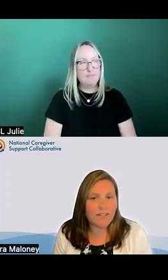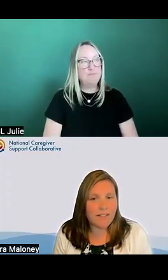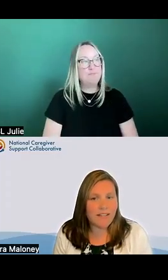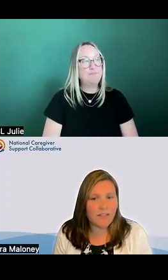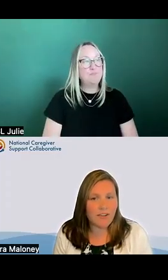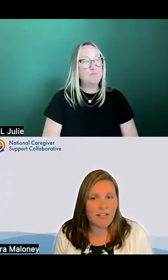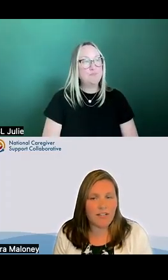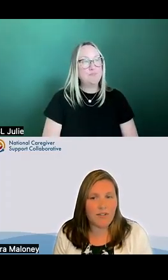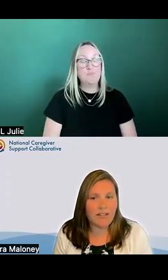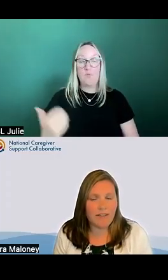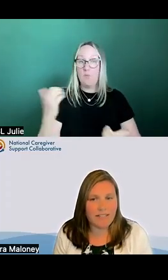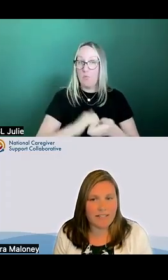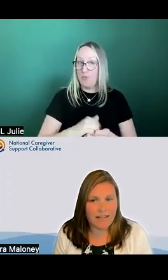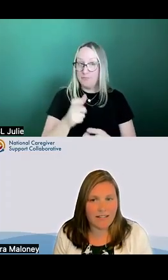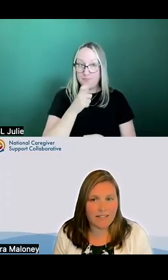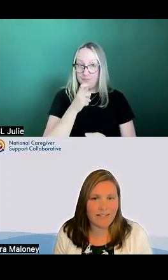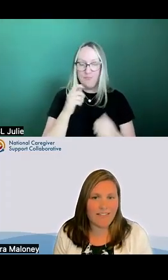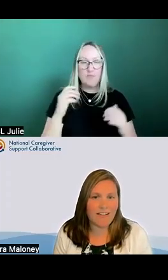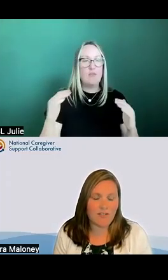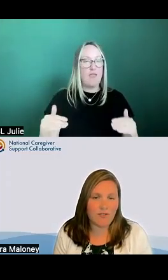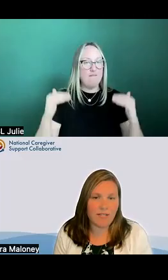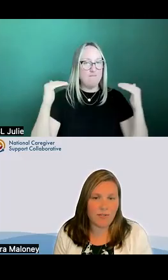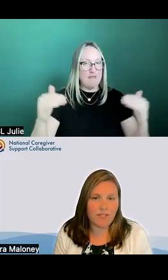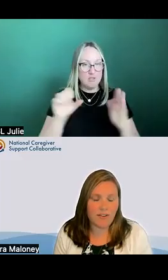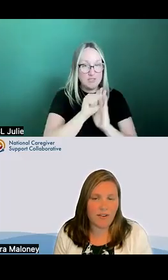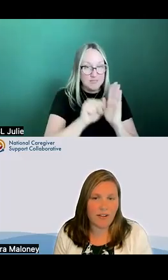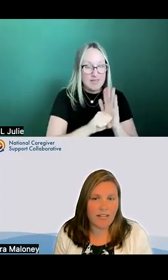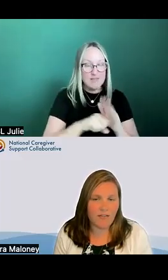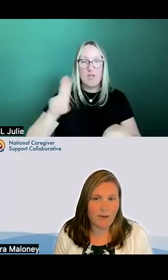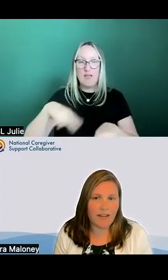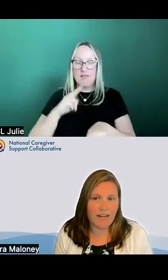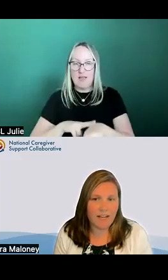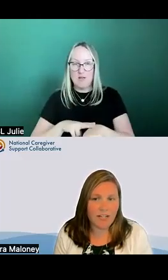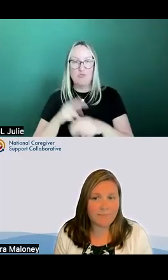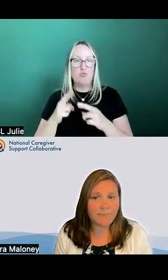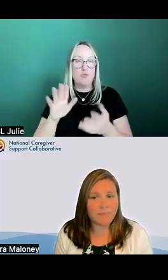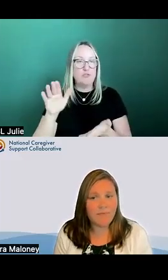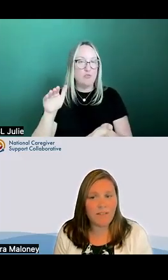in this effort include ADvancing States, the National Resource Center on Native American Aging,